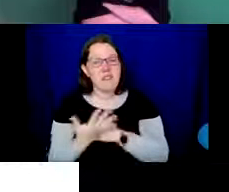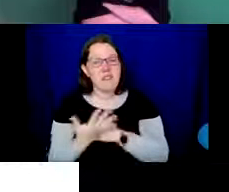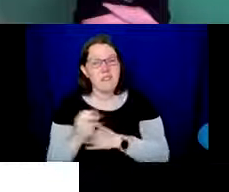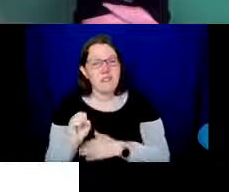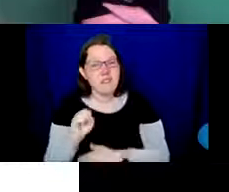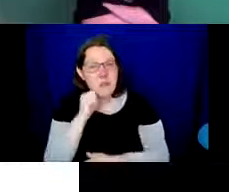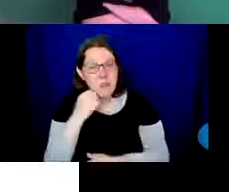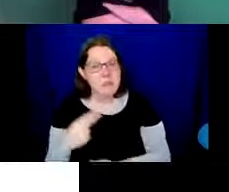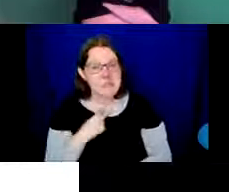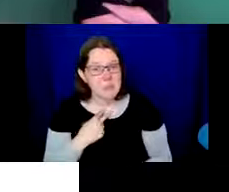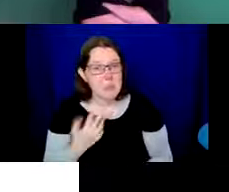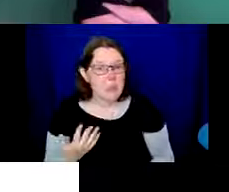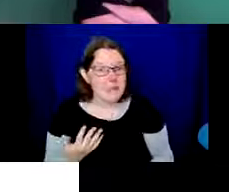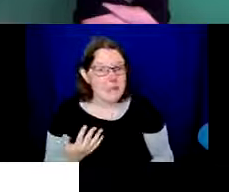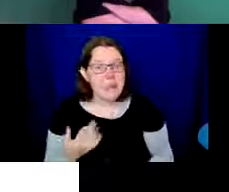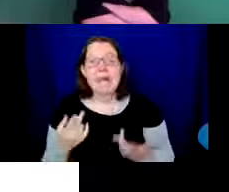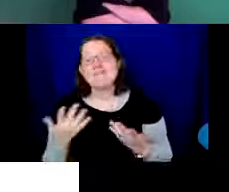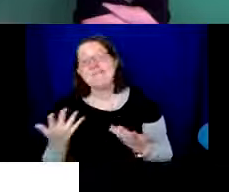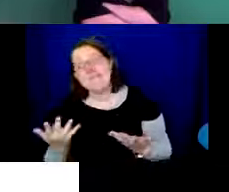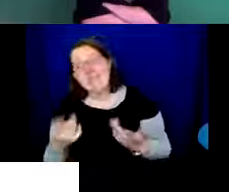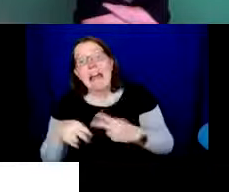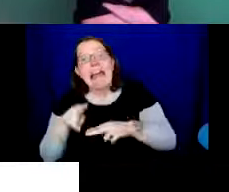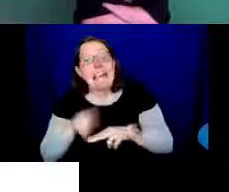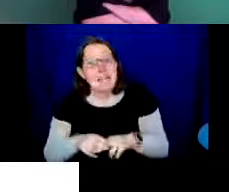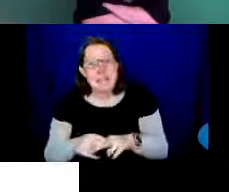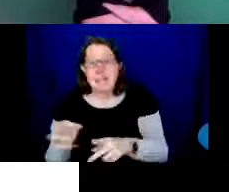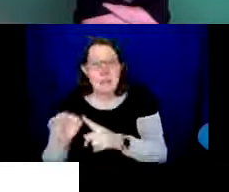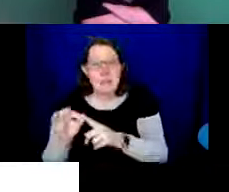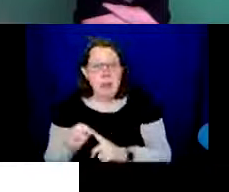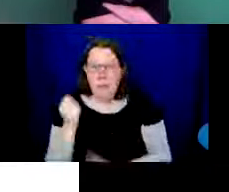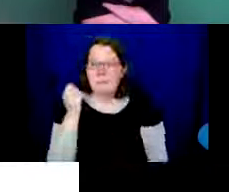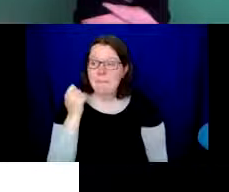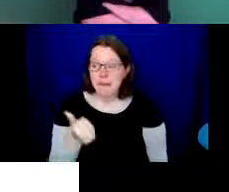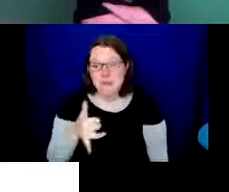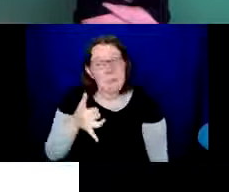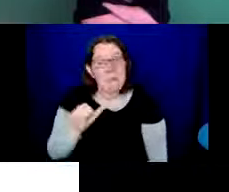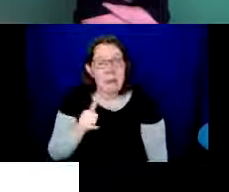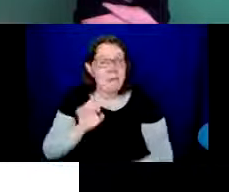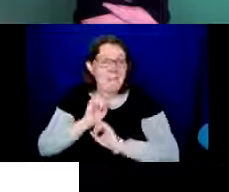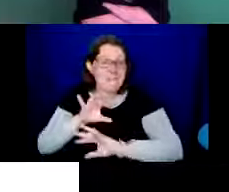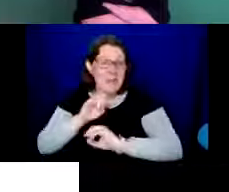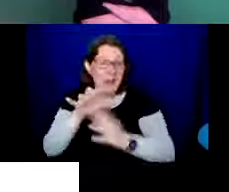than one line if it isn't if we don't get so many applications but i'm expecting we will get a lot